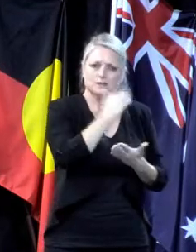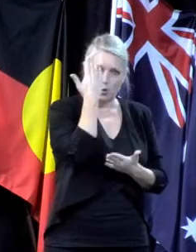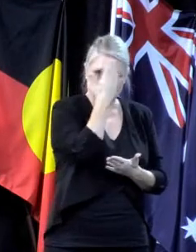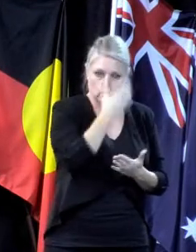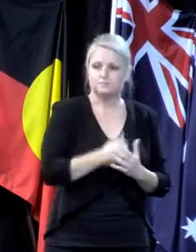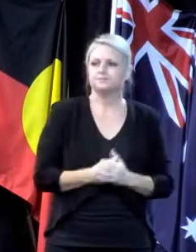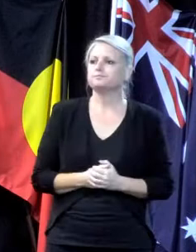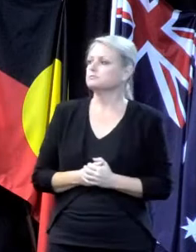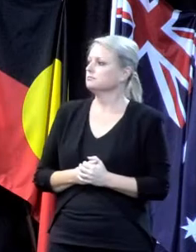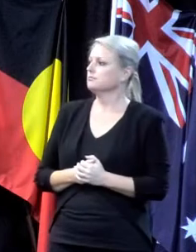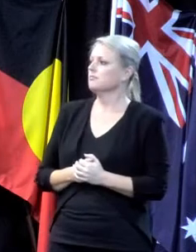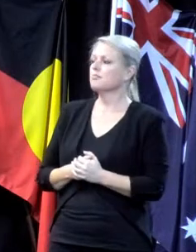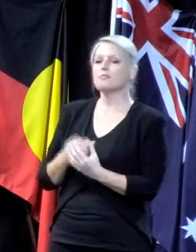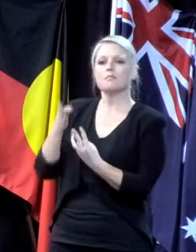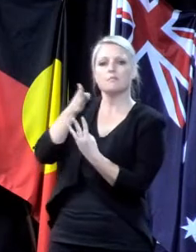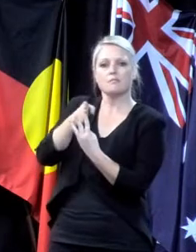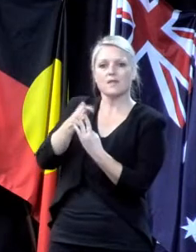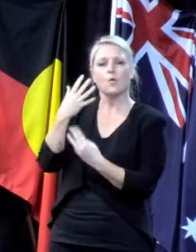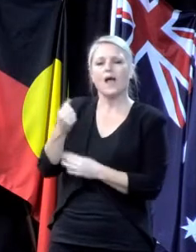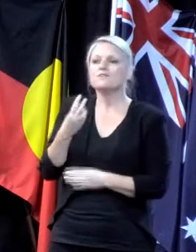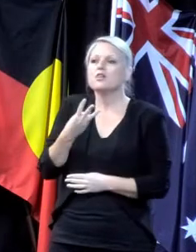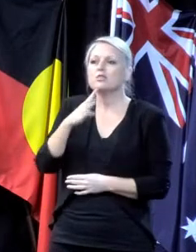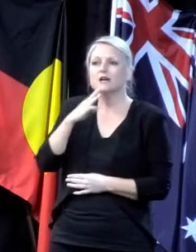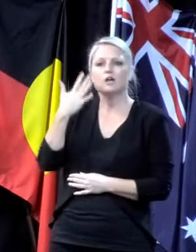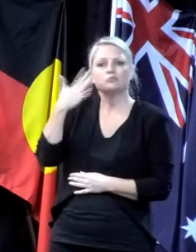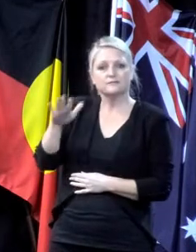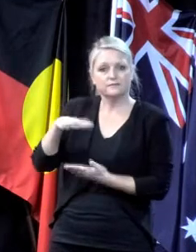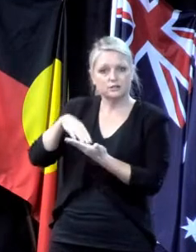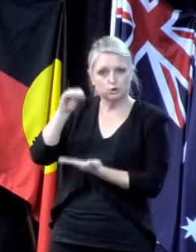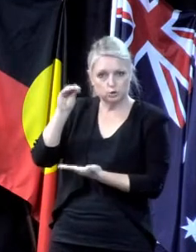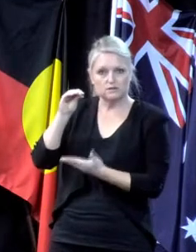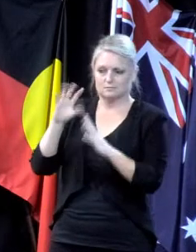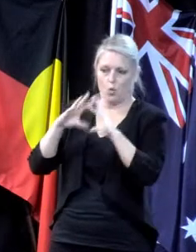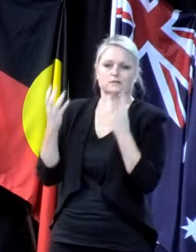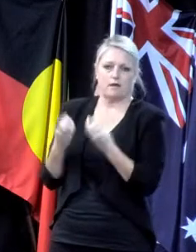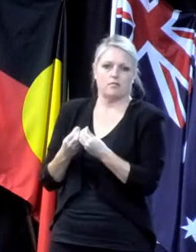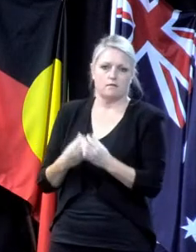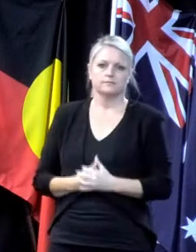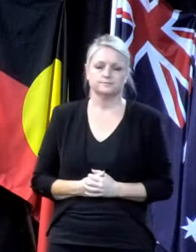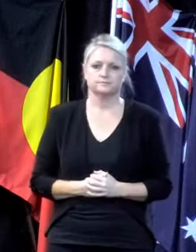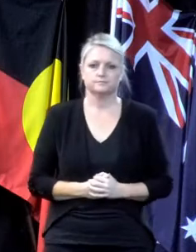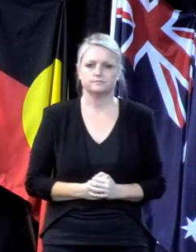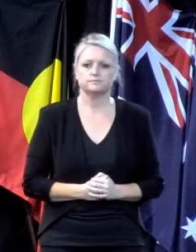There's around 350 students that we have, yes.